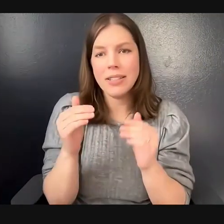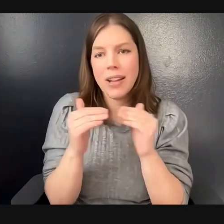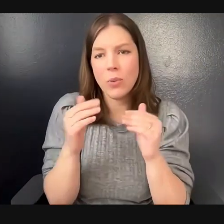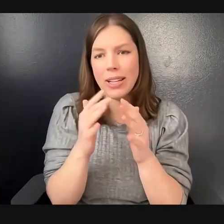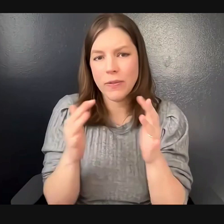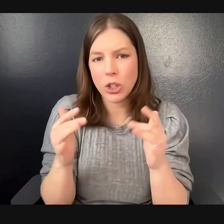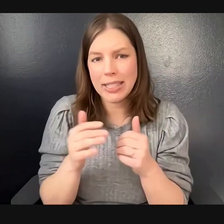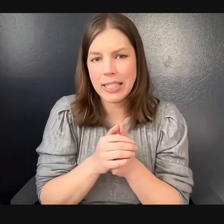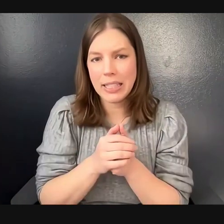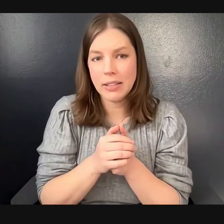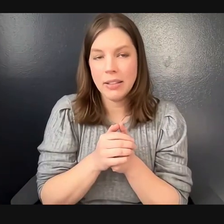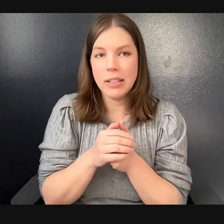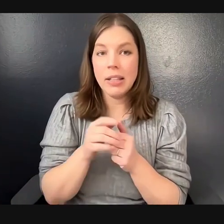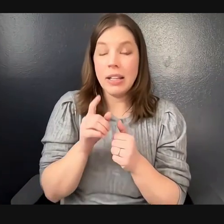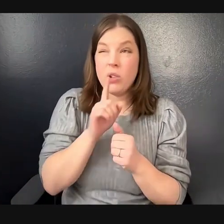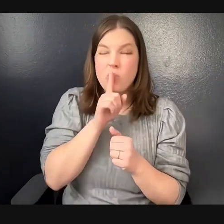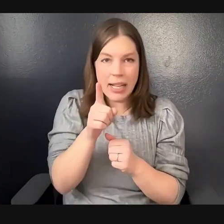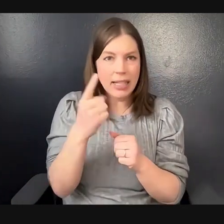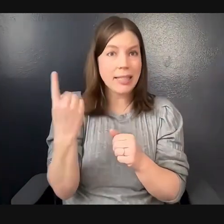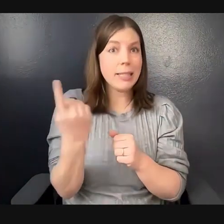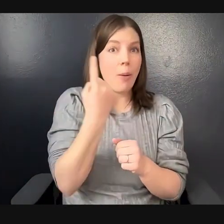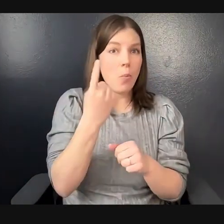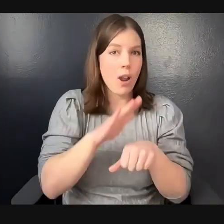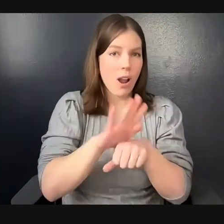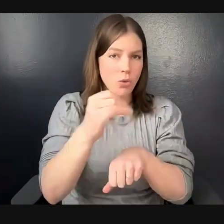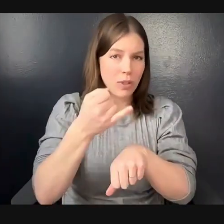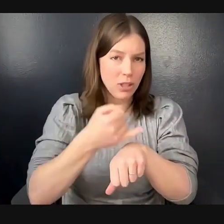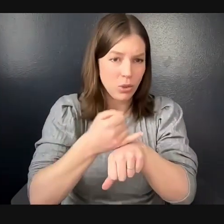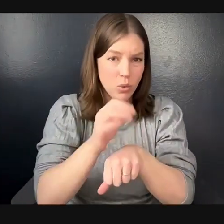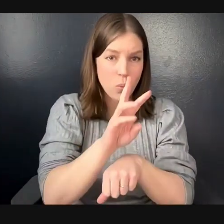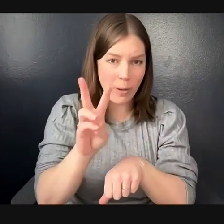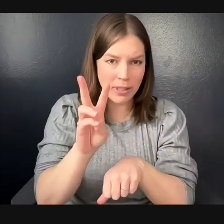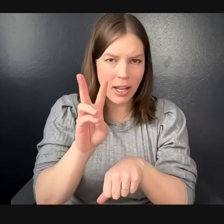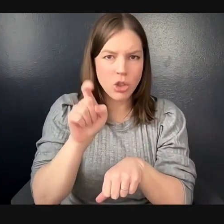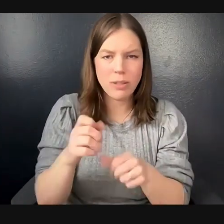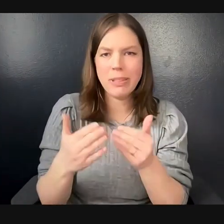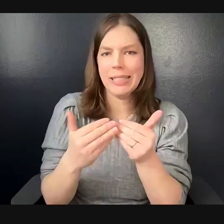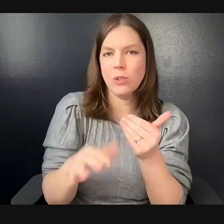of Equity and Diversity. Some type of information should be available on your school's